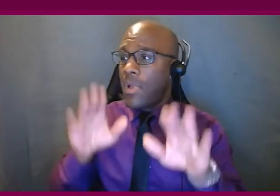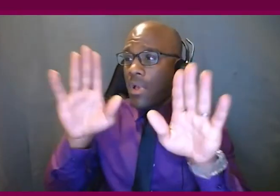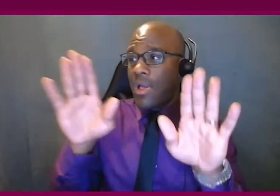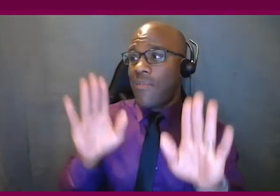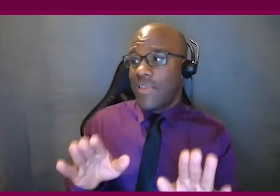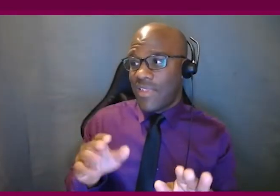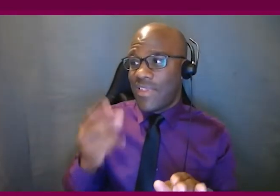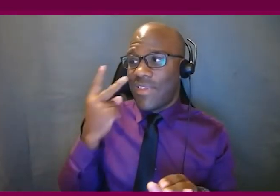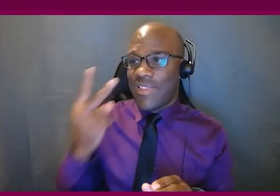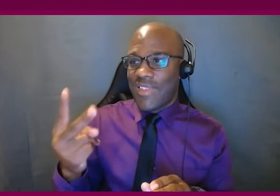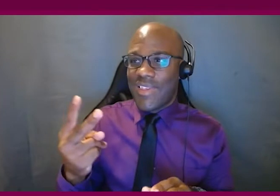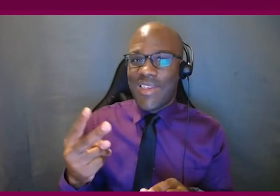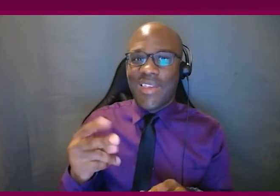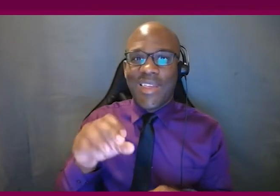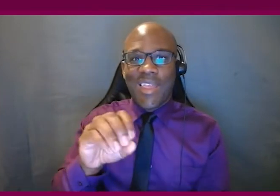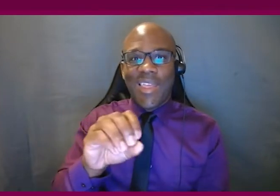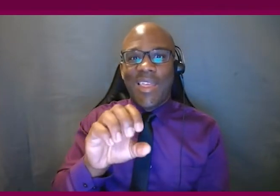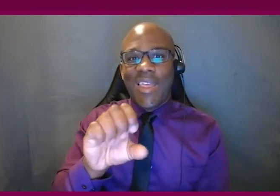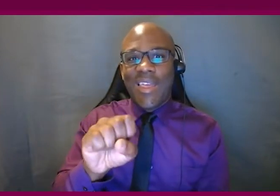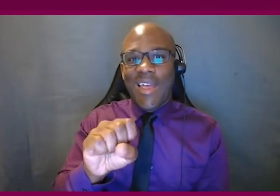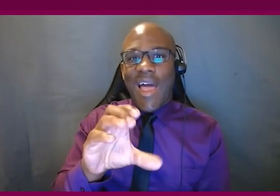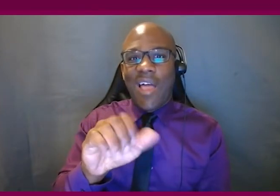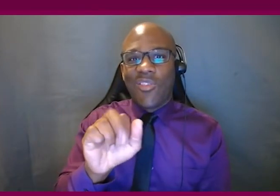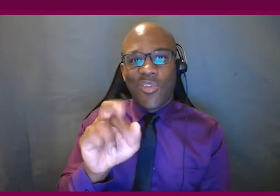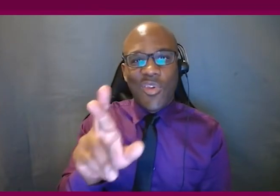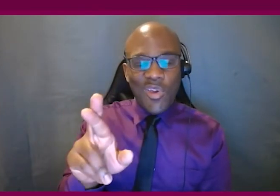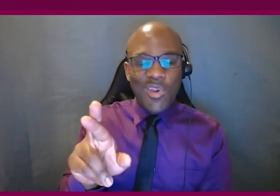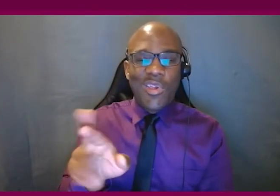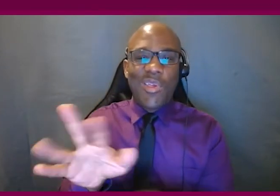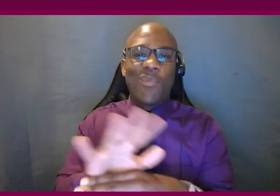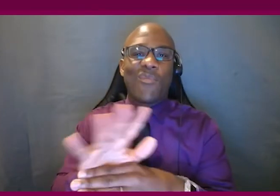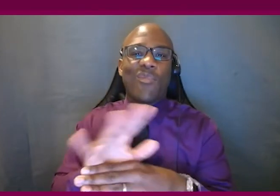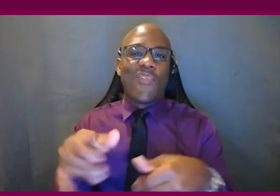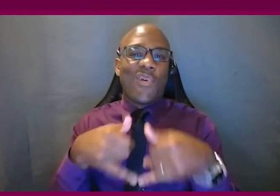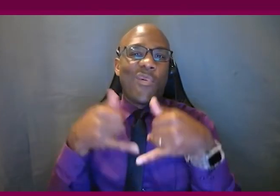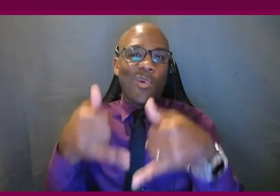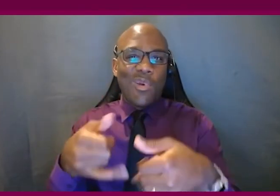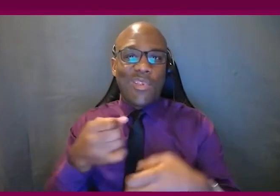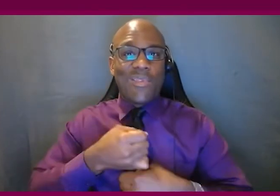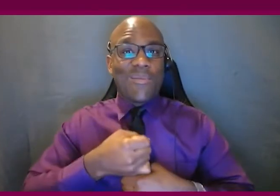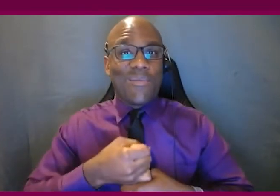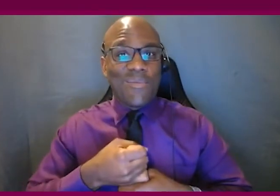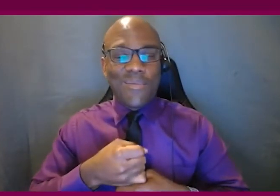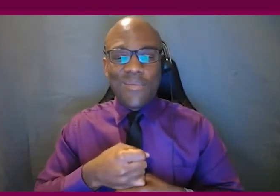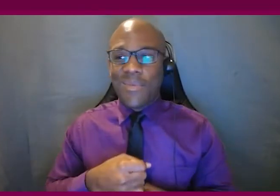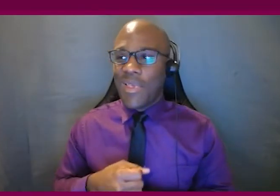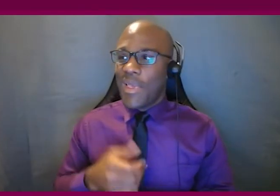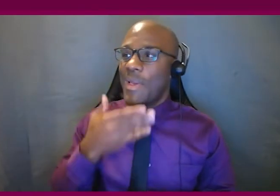Seeing CODA win Best Picture is revolutionary and it really is a step in the right direction